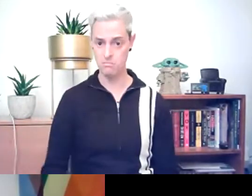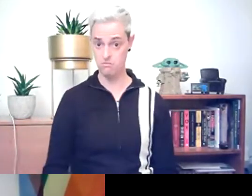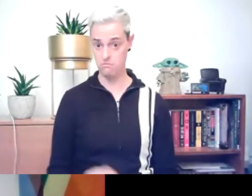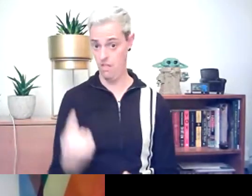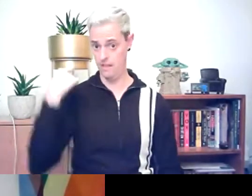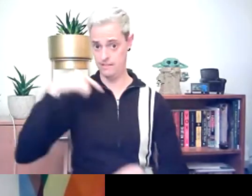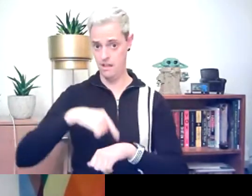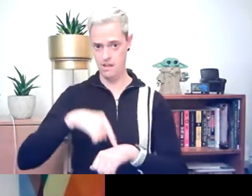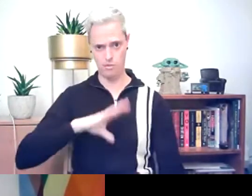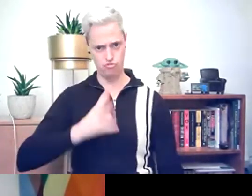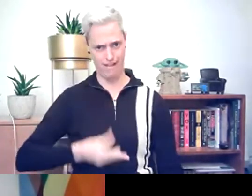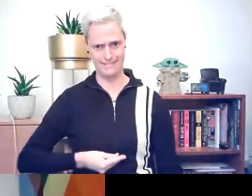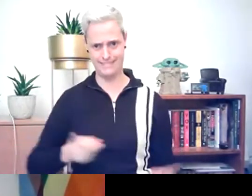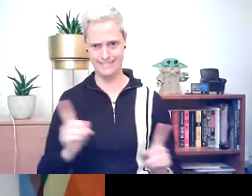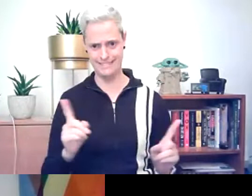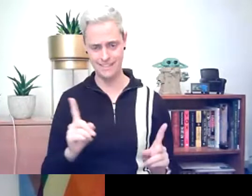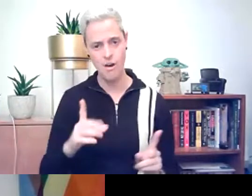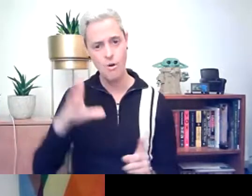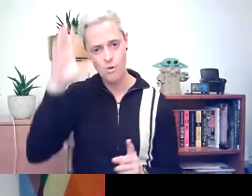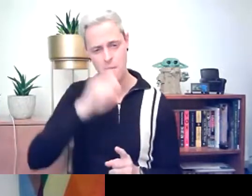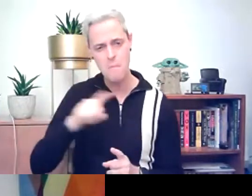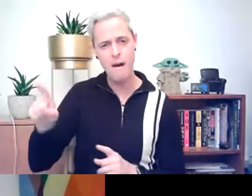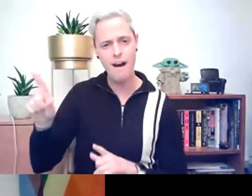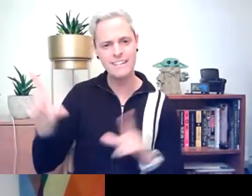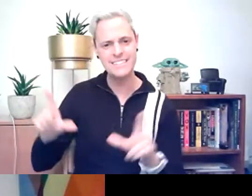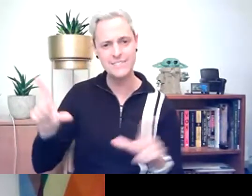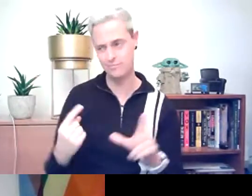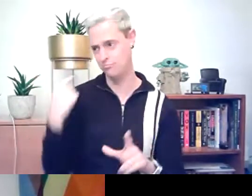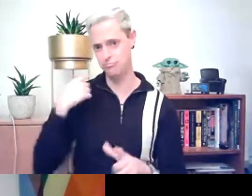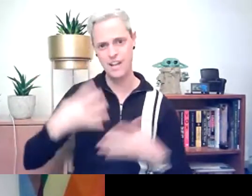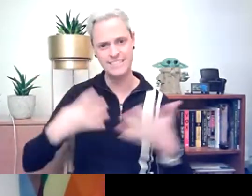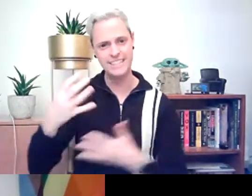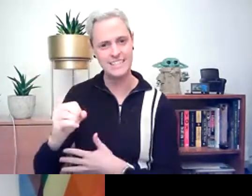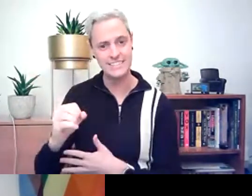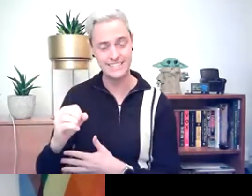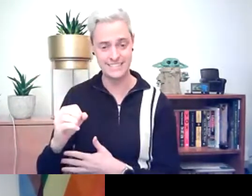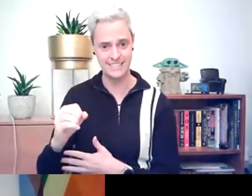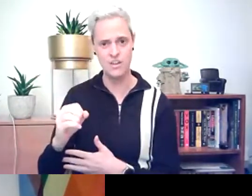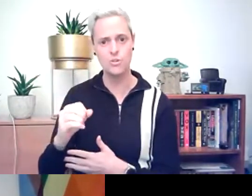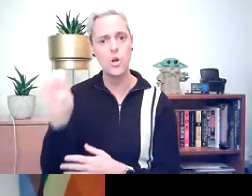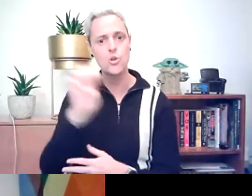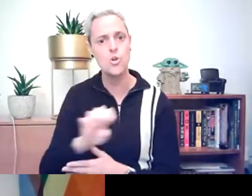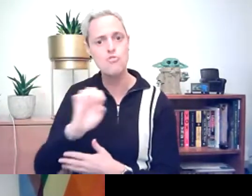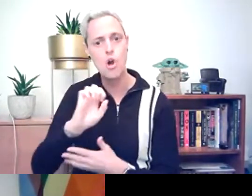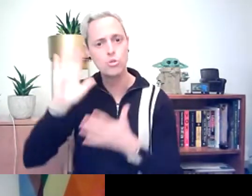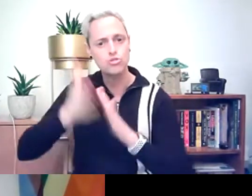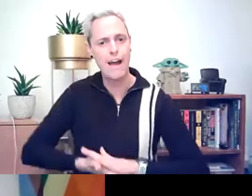of representation. 18:13:20 Would you say that that's a big thing for trans people in your experiences, you know, in terms of mental health that lack